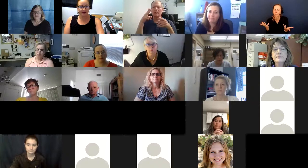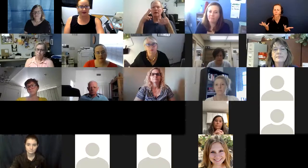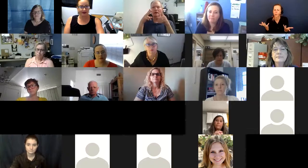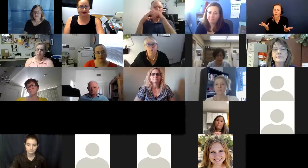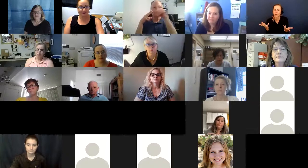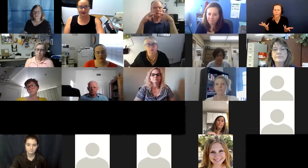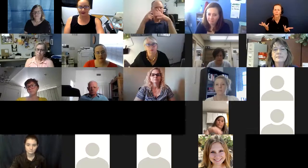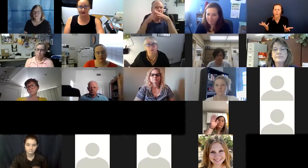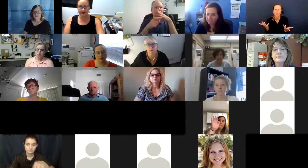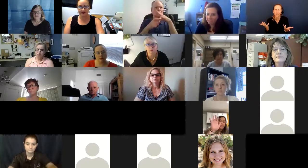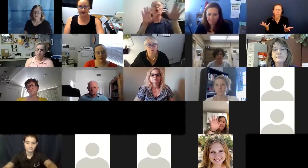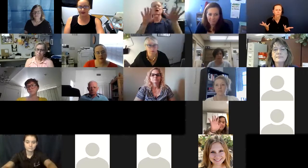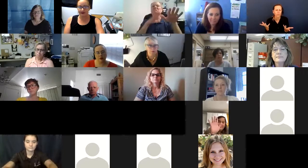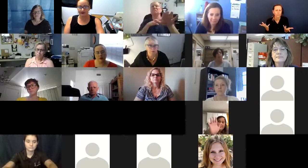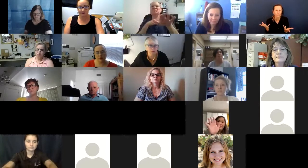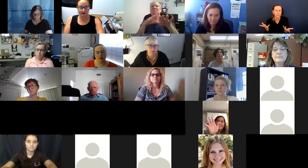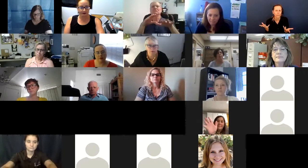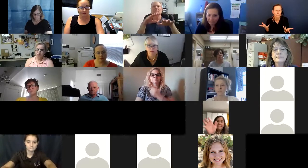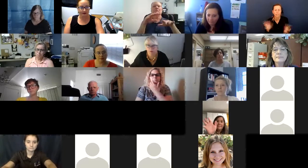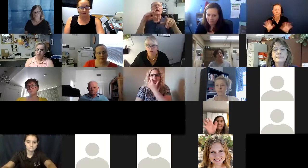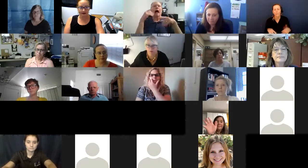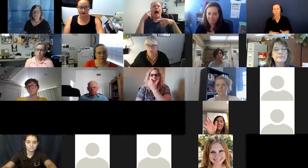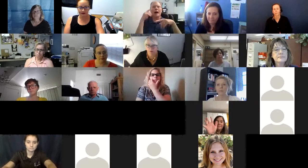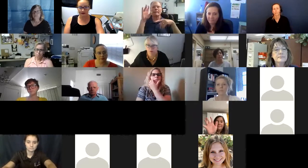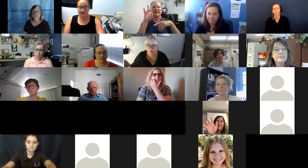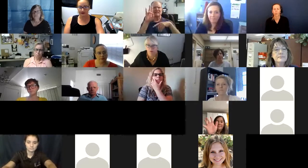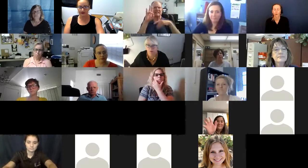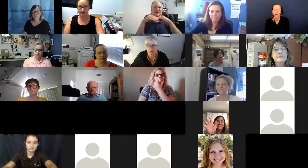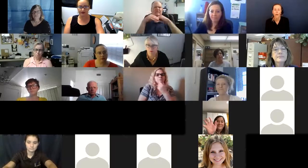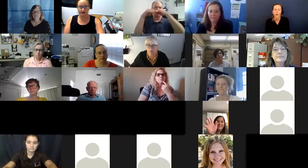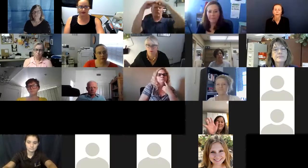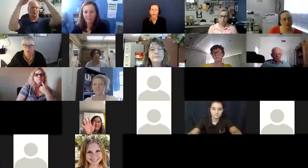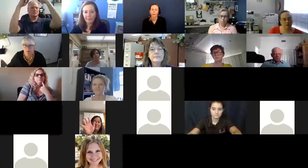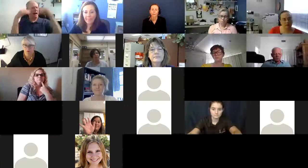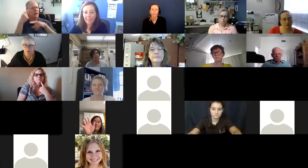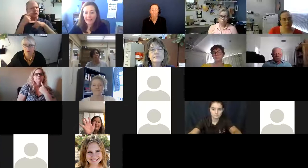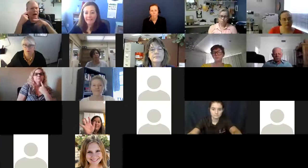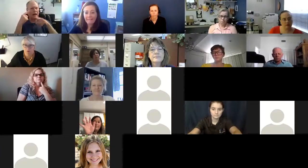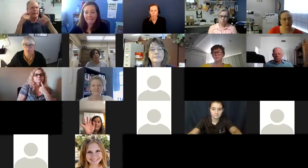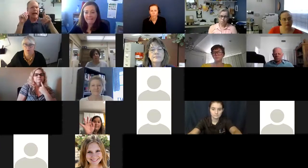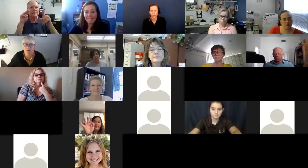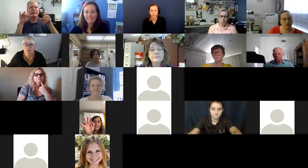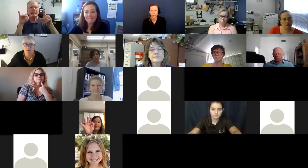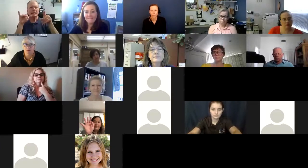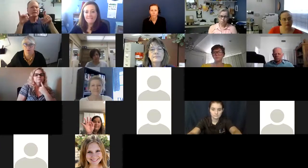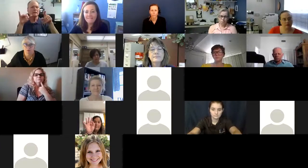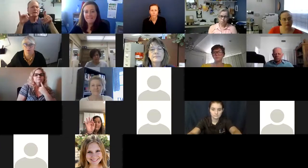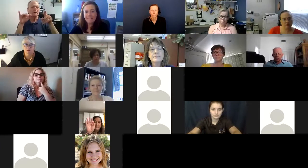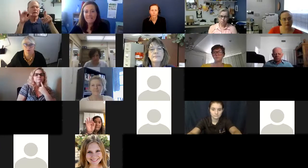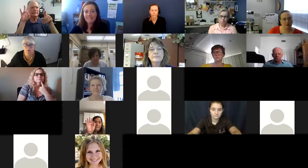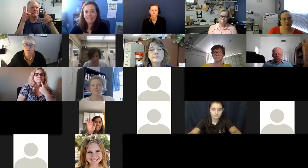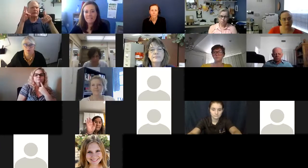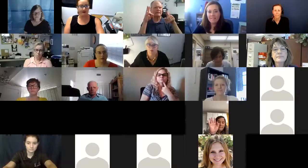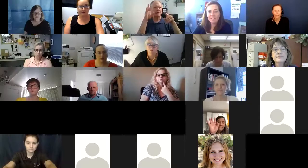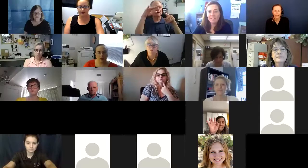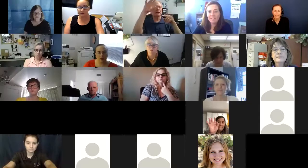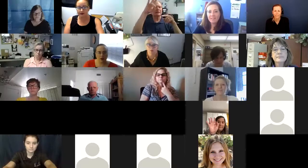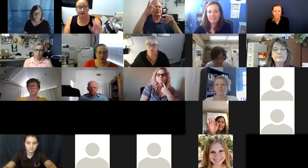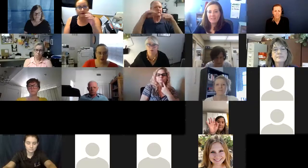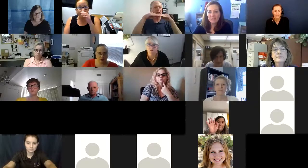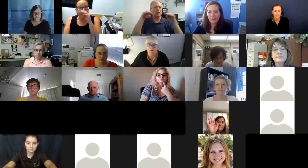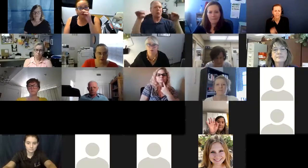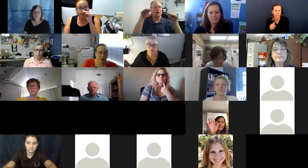Seth, oh he disappeared. Okay. I think there are seven floors, is that right, Amy?